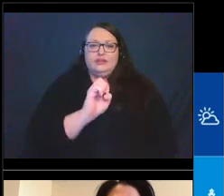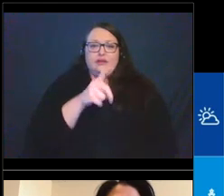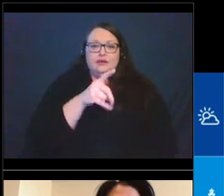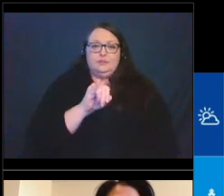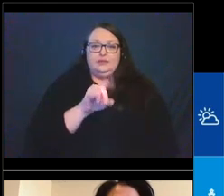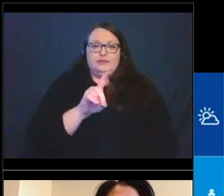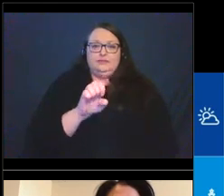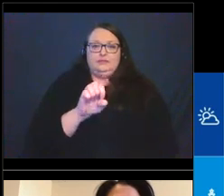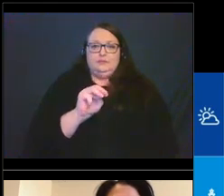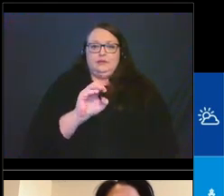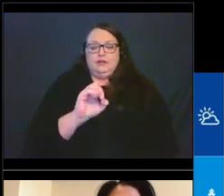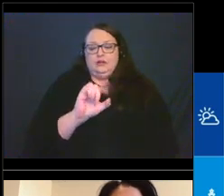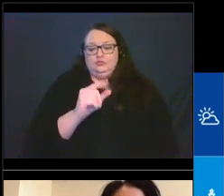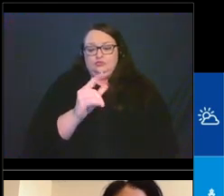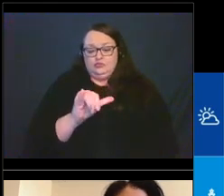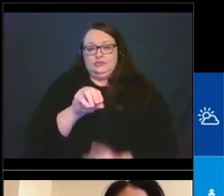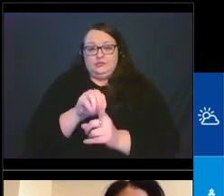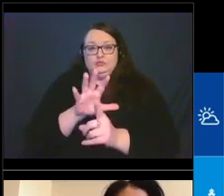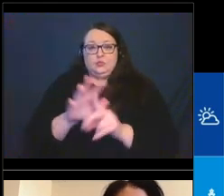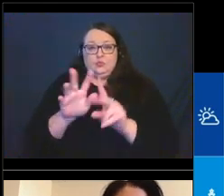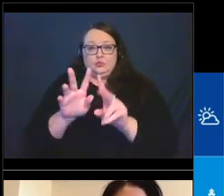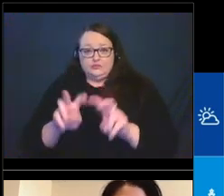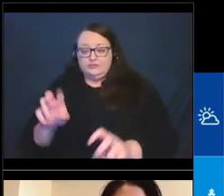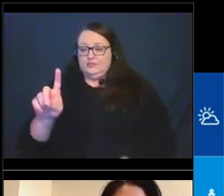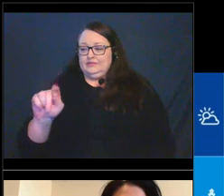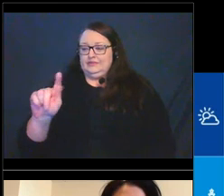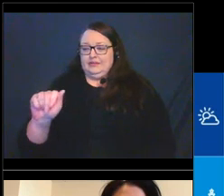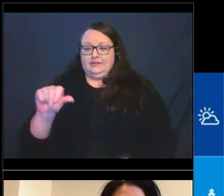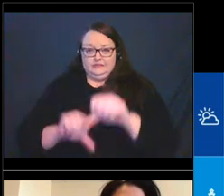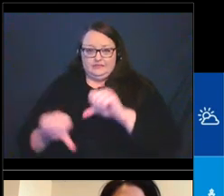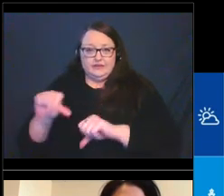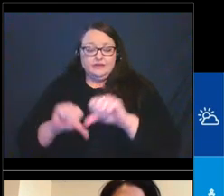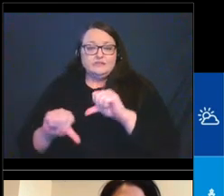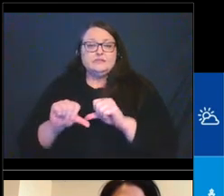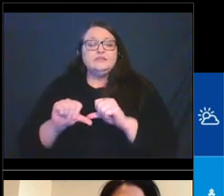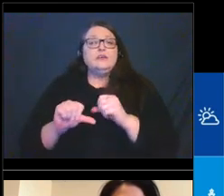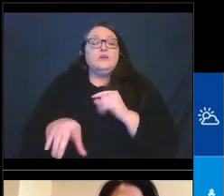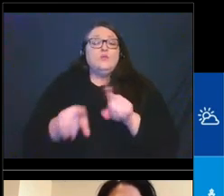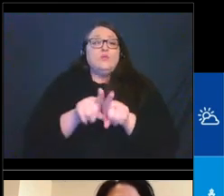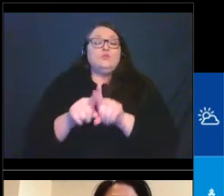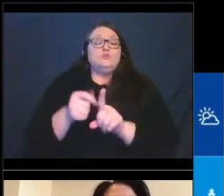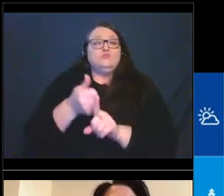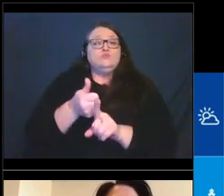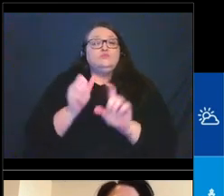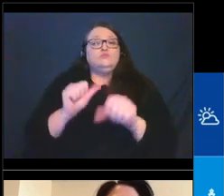exposure assessment, and data science. In addition, he has been able to establish mutually